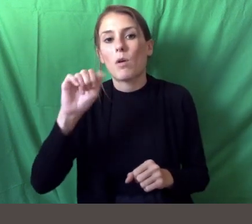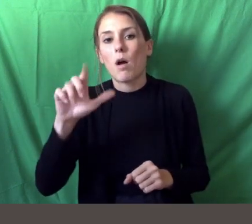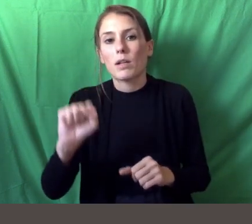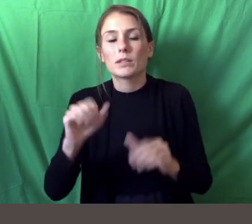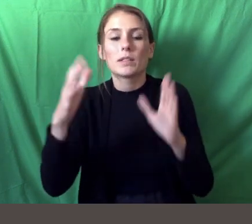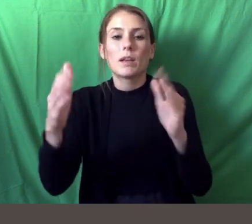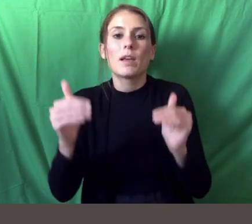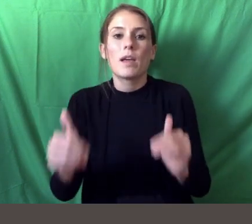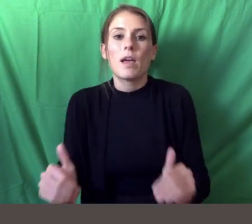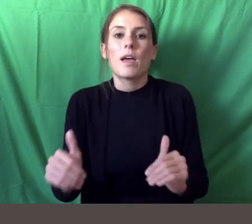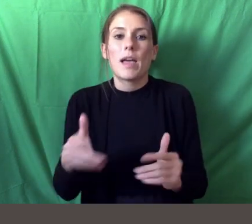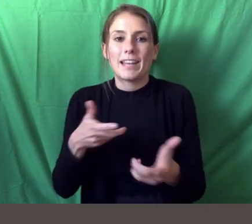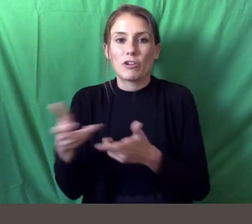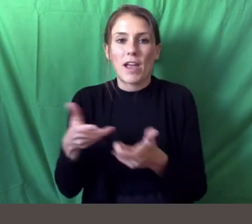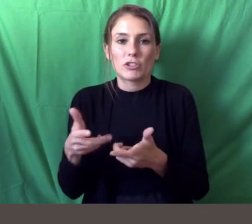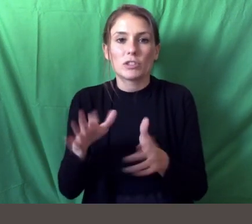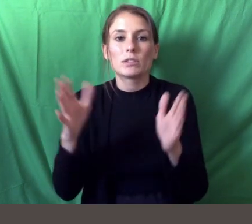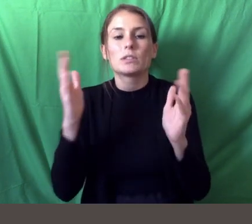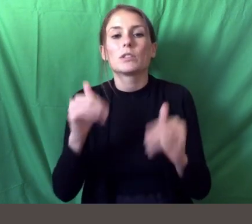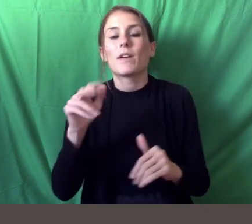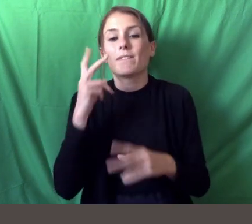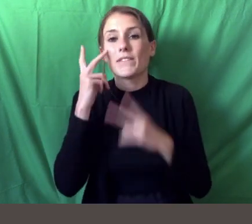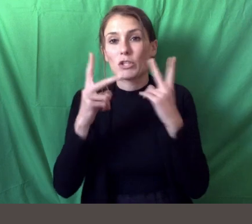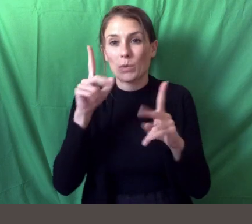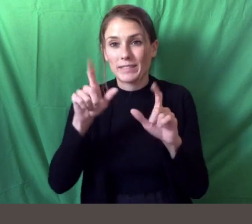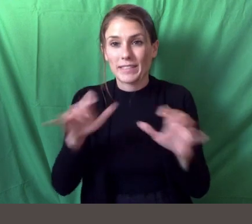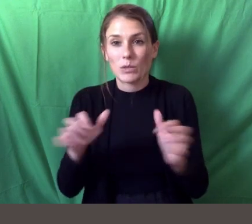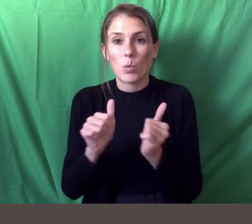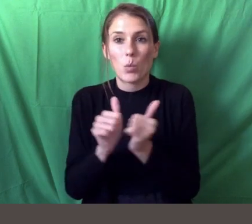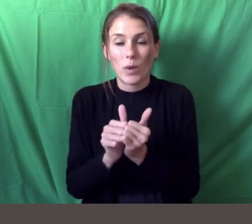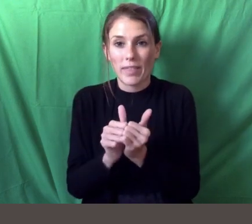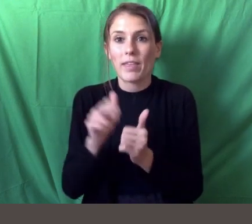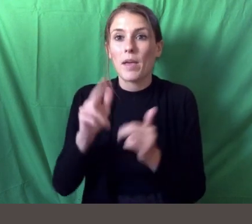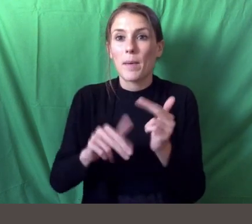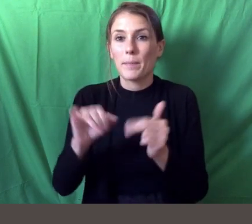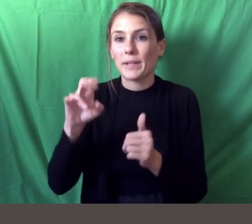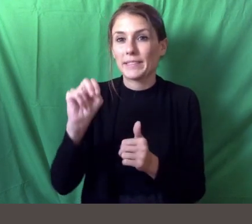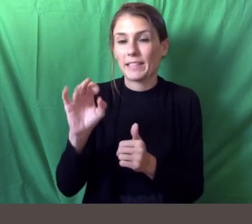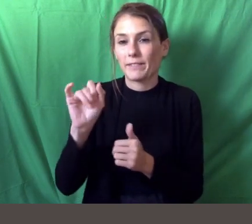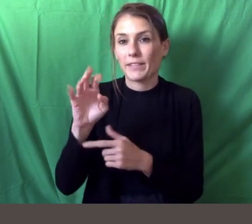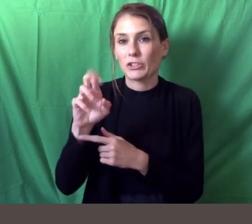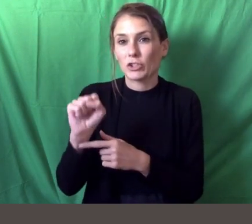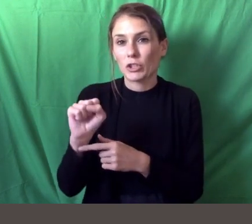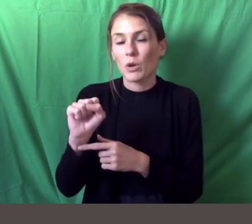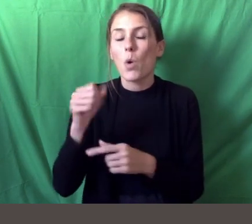You can even do visual testing with the built-in feature or with another visual testing tool like Applitools.